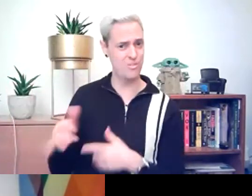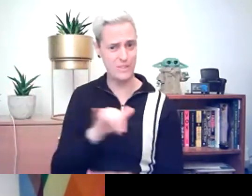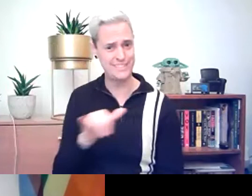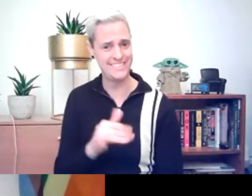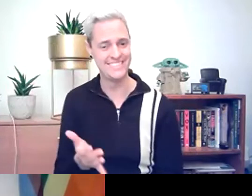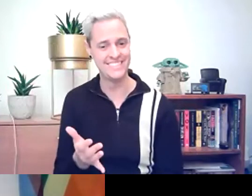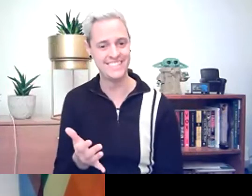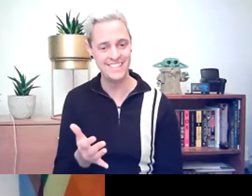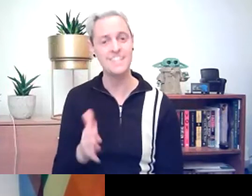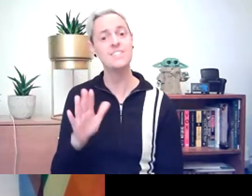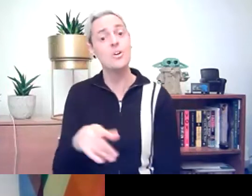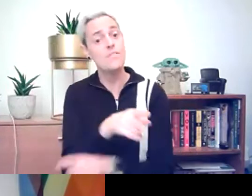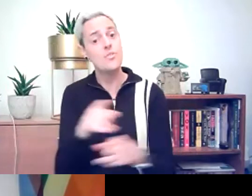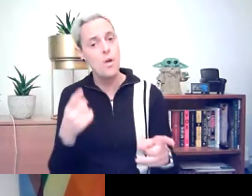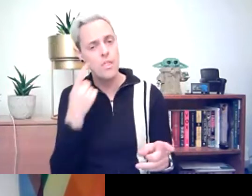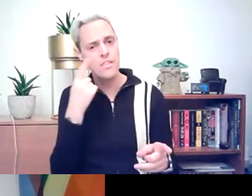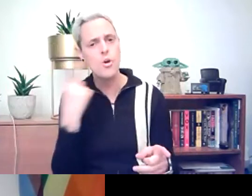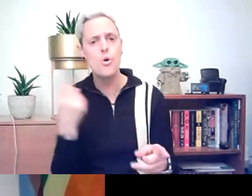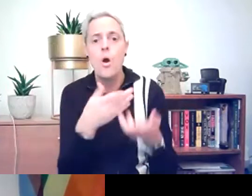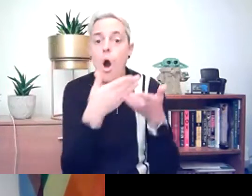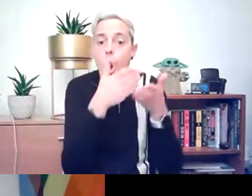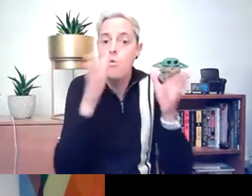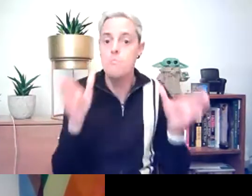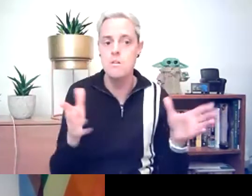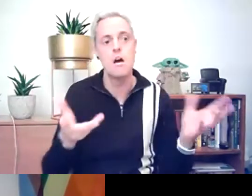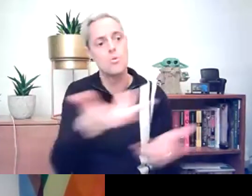open to talking about this stuff, most of the the contract the transphobic arguments